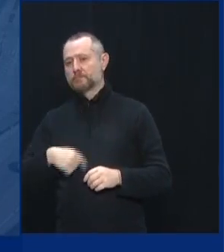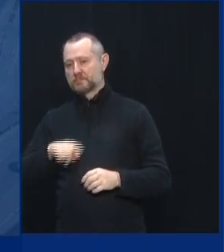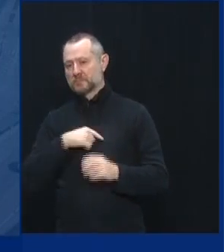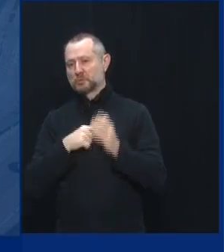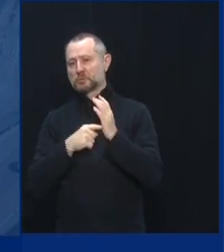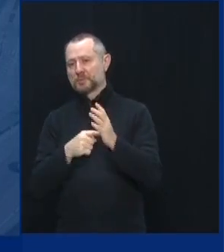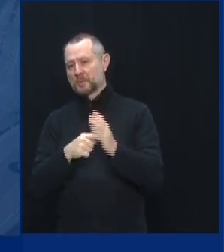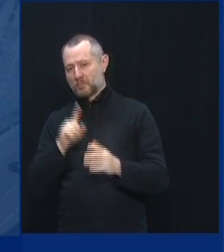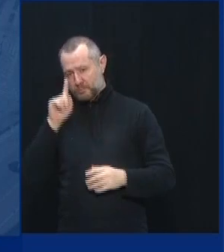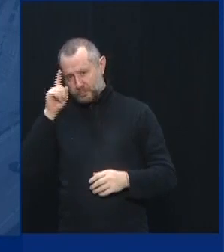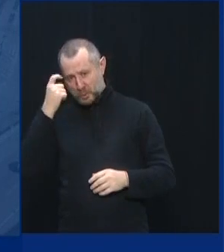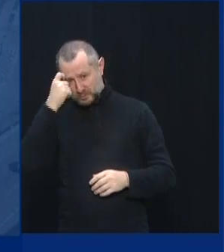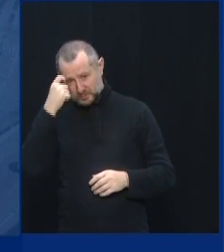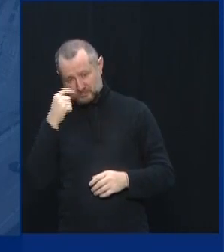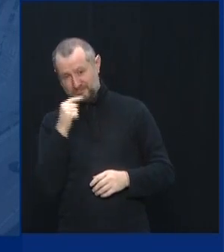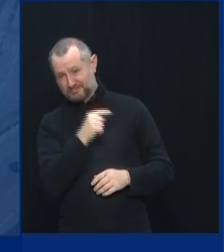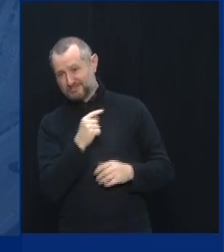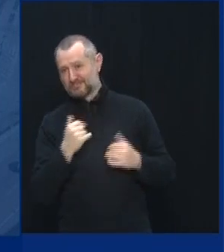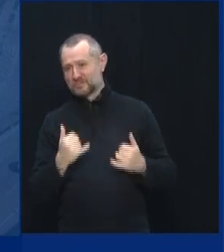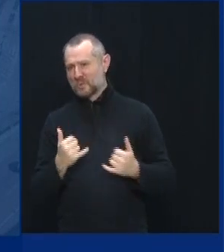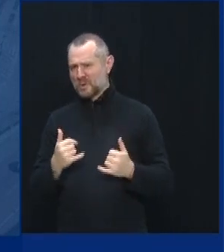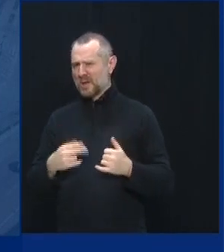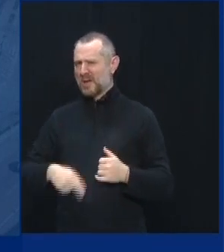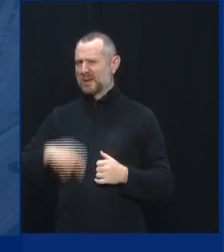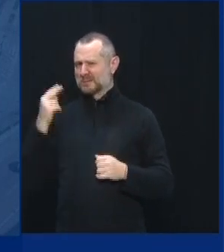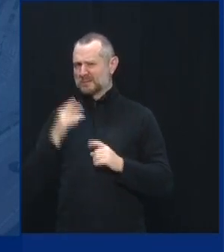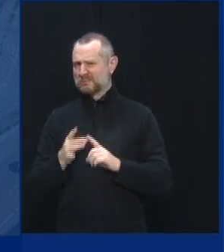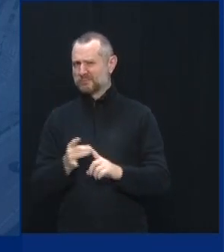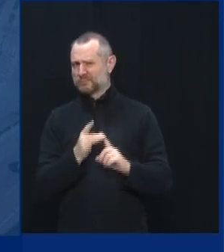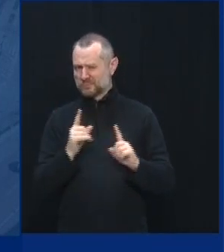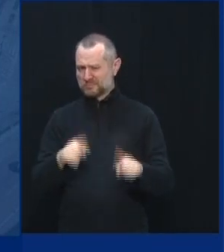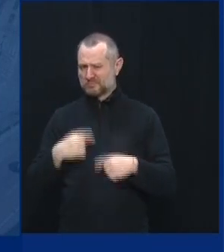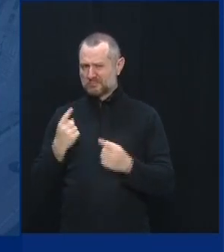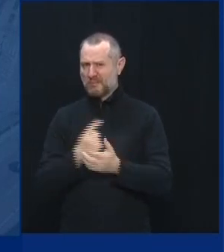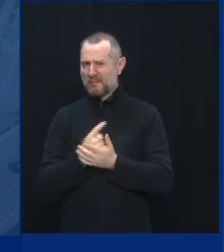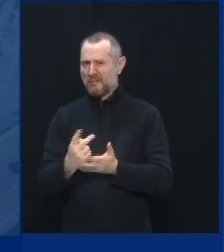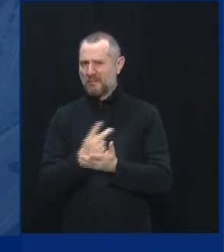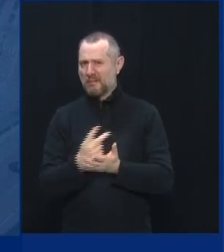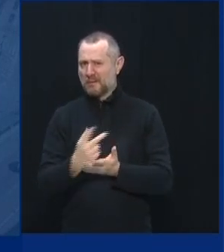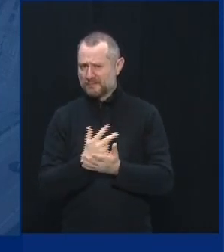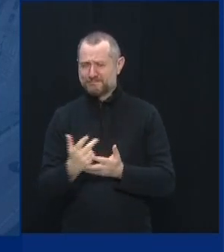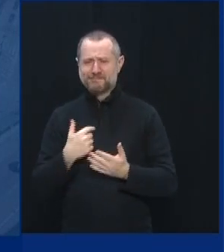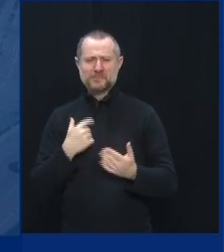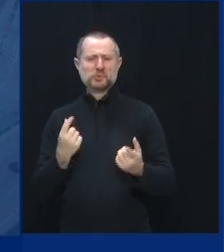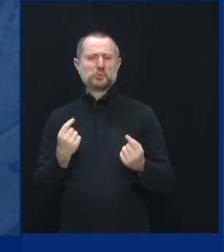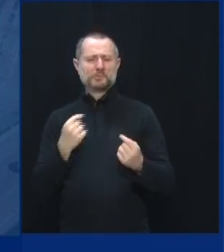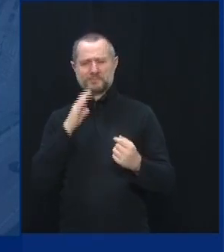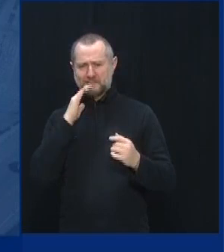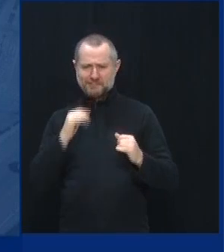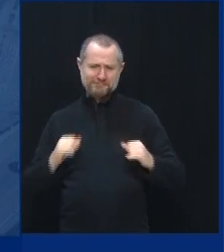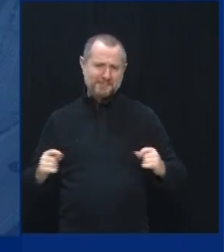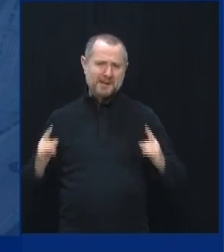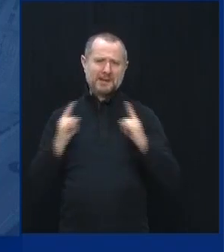RATES. WE'RE GOING TO DO A THE BRONX IS A VERY HIGH POSITIVITY RATE IN NEW YORK